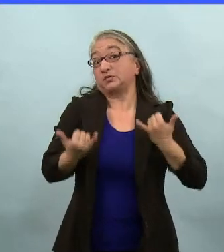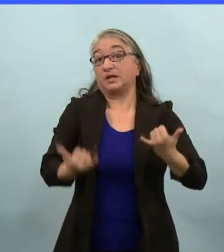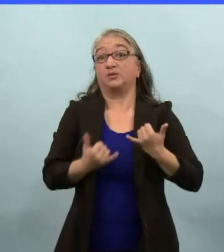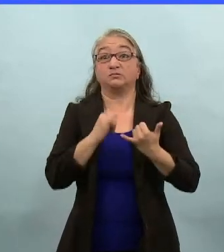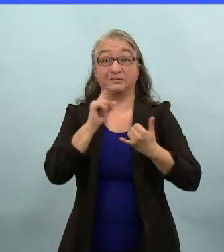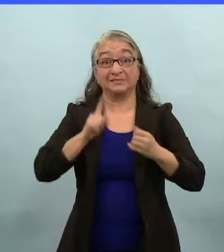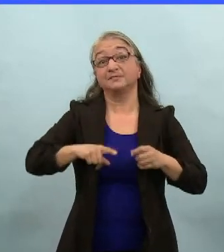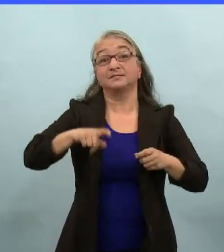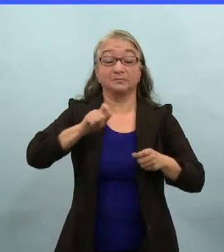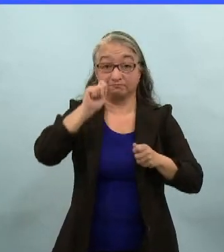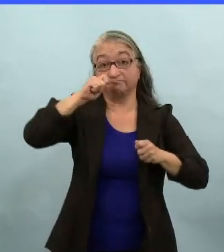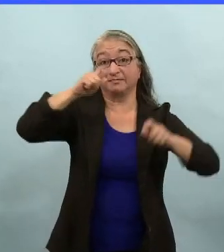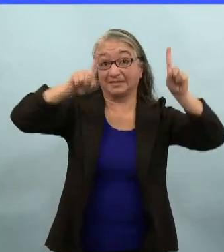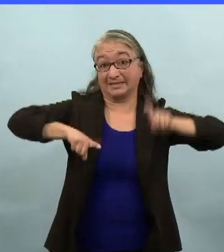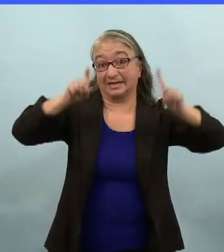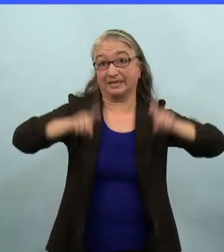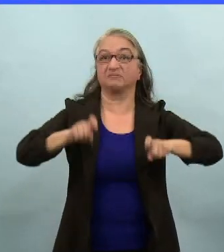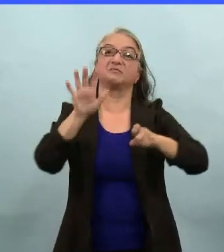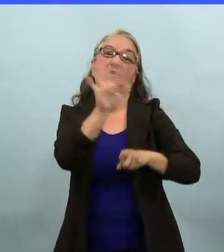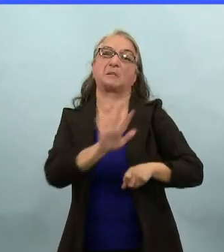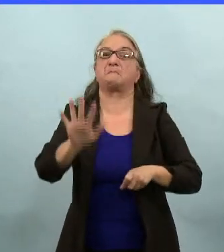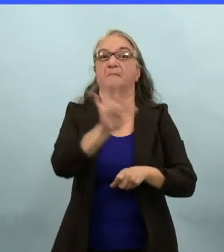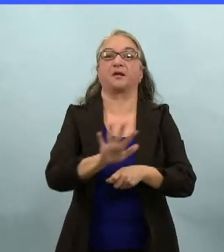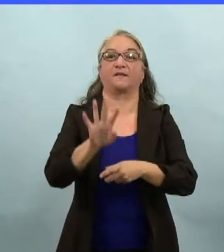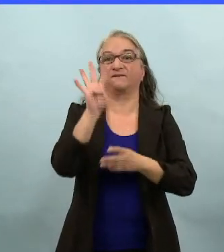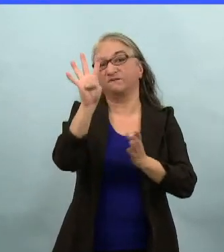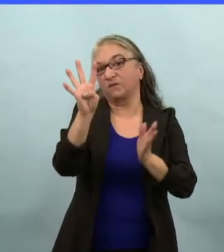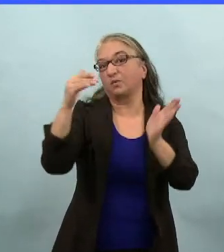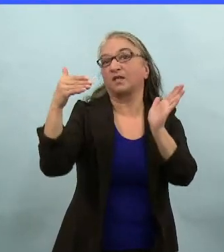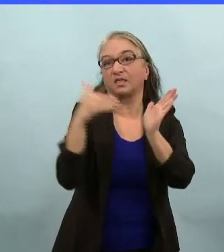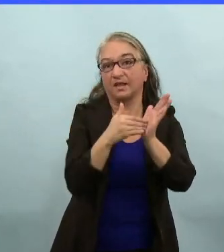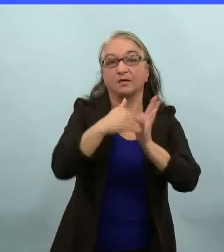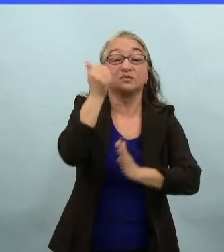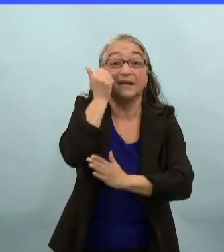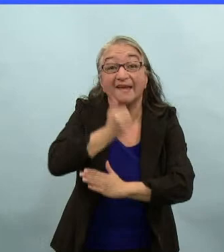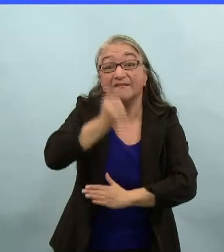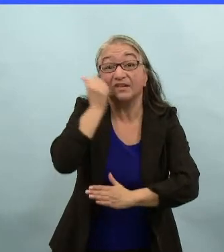making tests more accessible and getting results to manitobans as quickly as possible